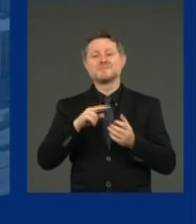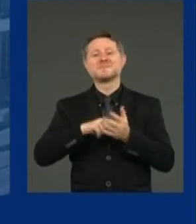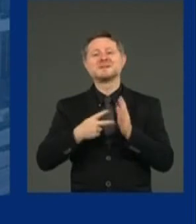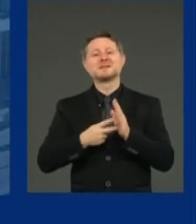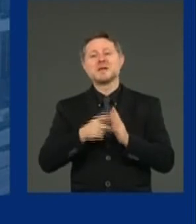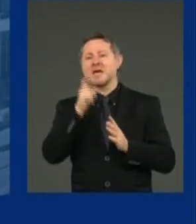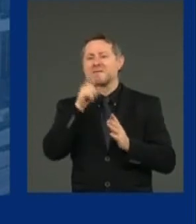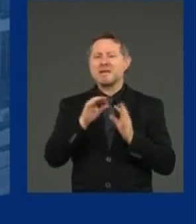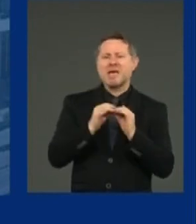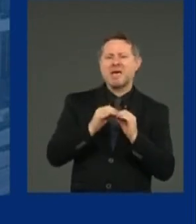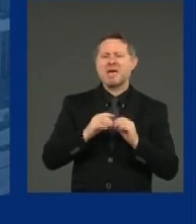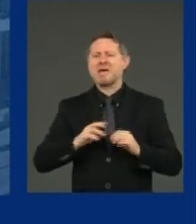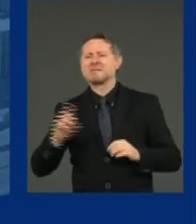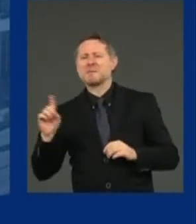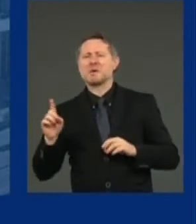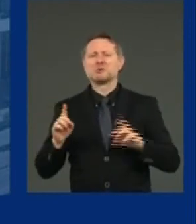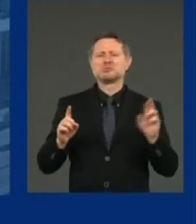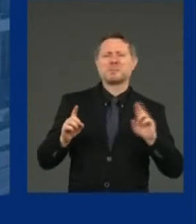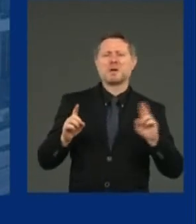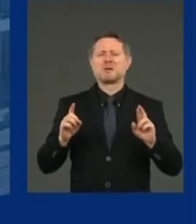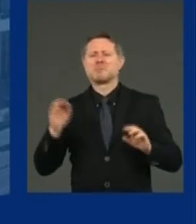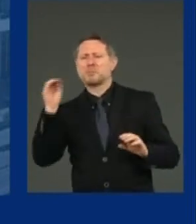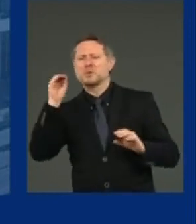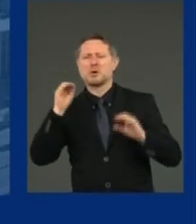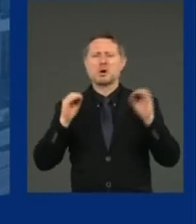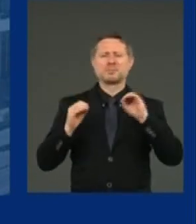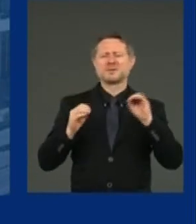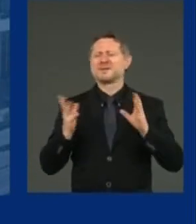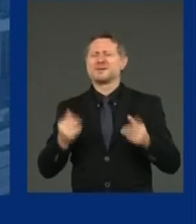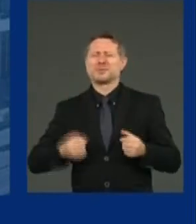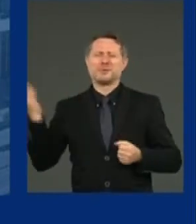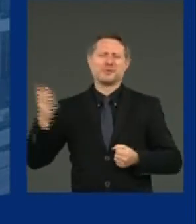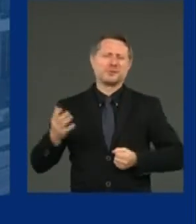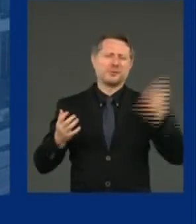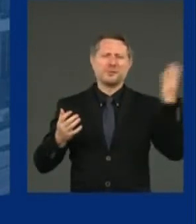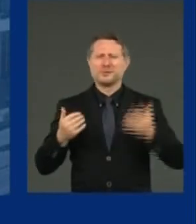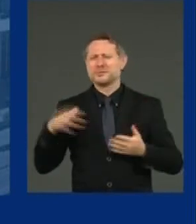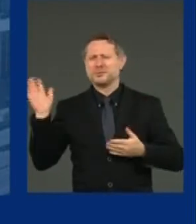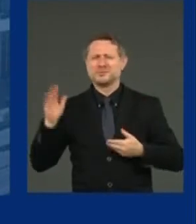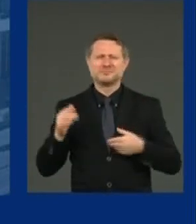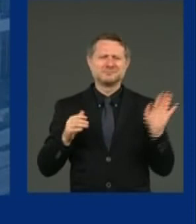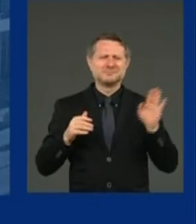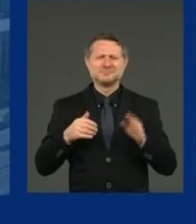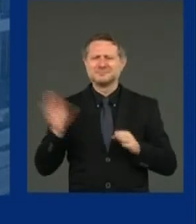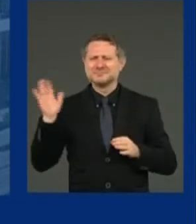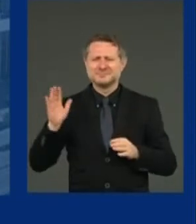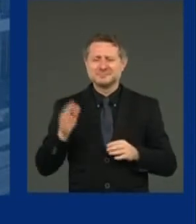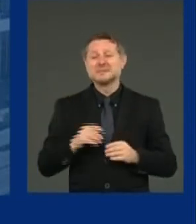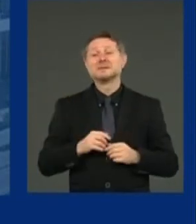AND THAT IS BOTH AT THE SAME TIME LIBERATING BECAUSE IT TAKES THE POLITICS OUT OF IT. IT TAKES PERSONAL OPINION OUT OF